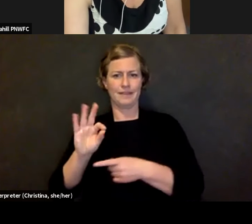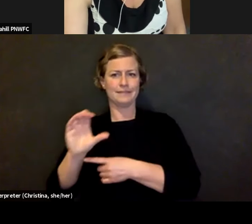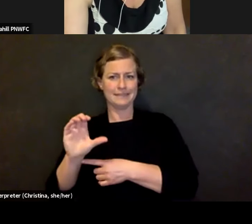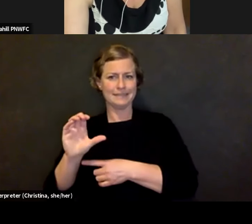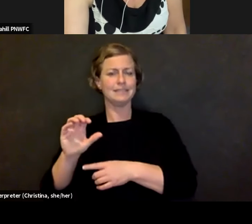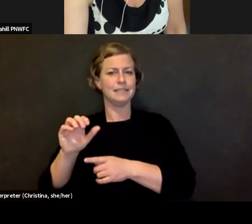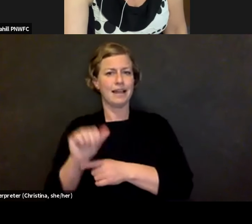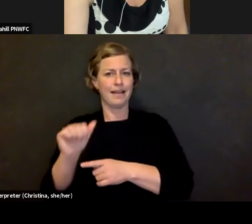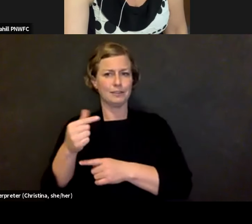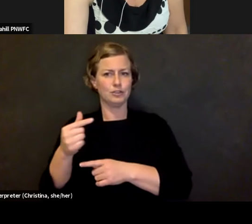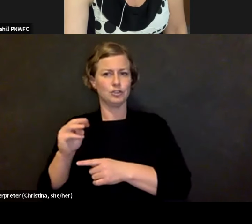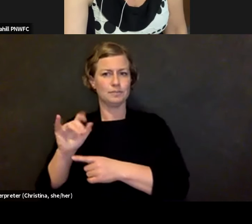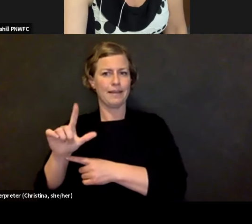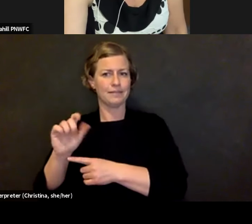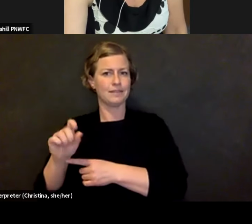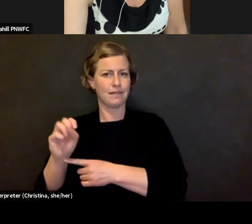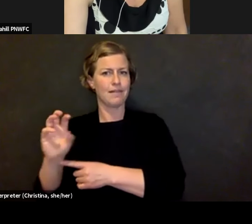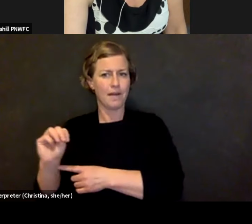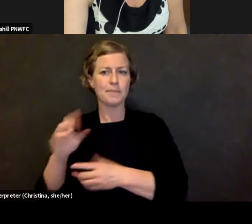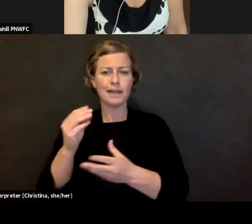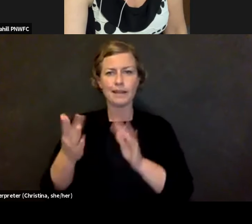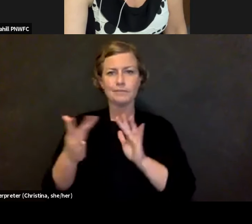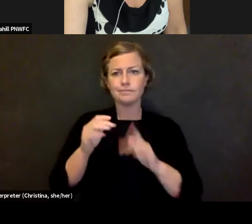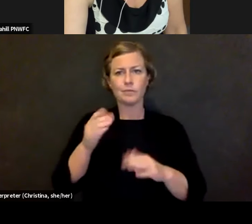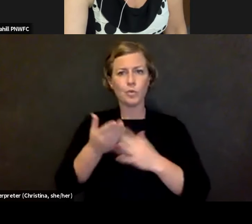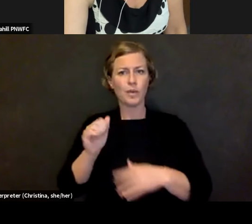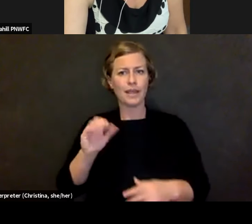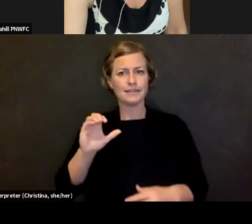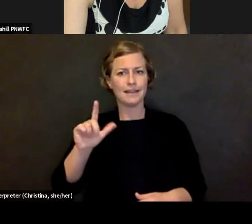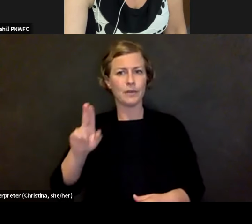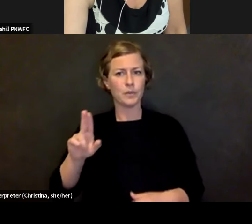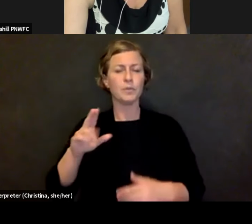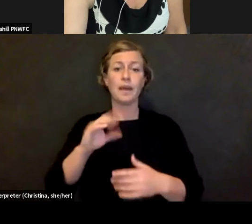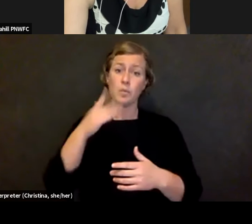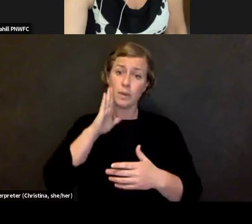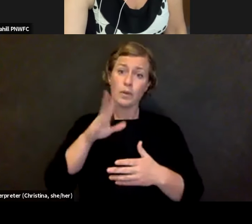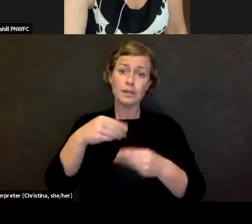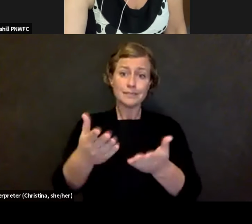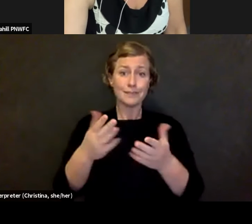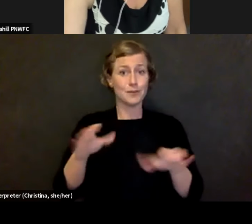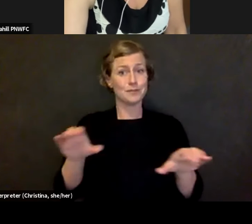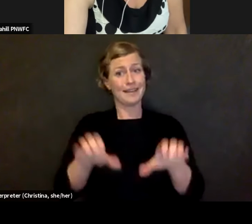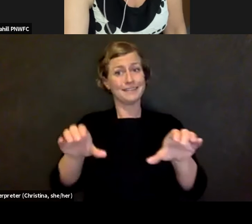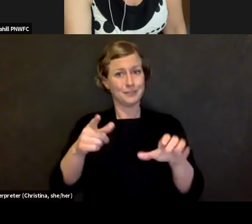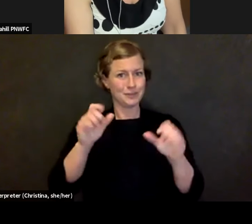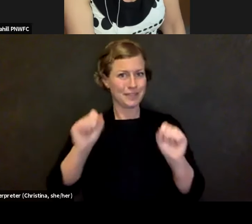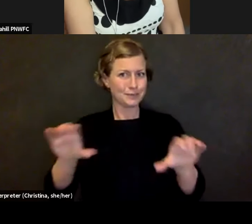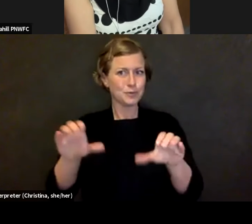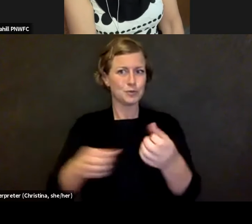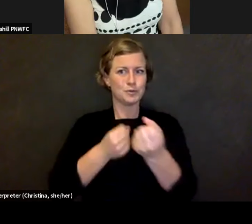e-mail me at pnwfamilycircle@gmail.com and let me know that you heard about us from the